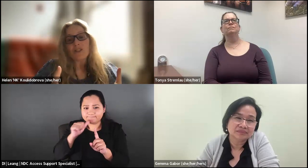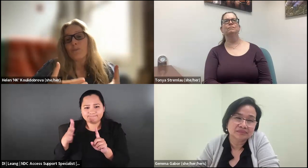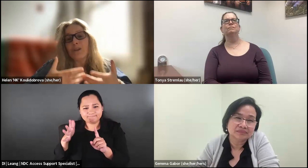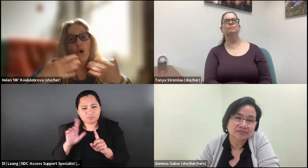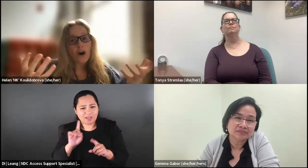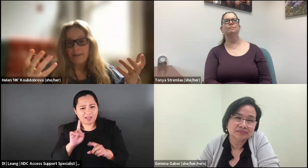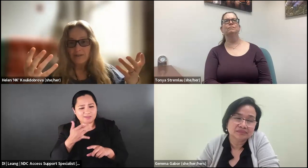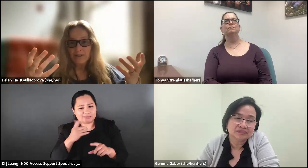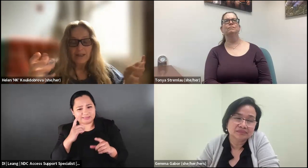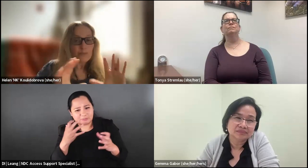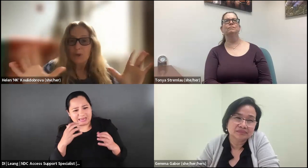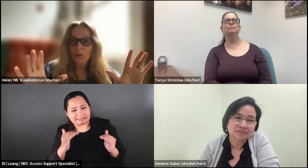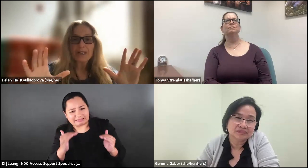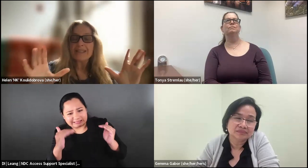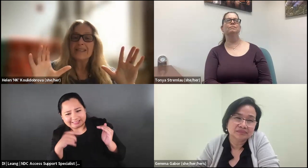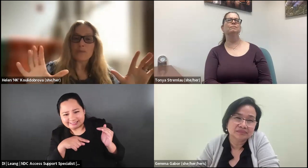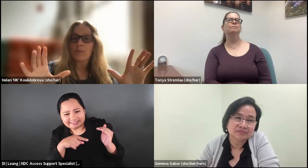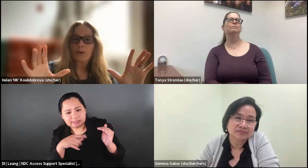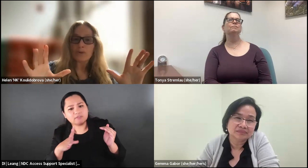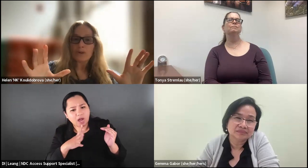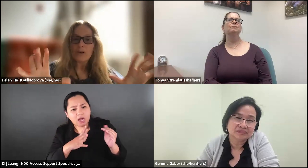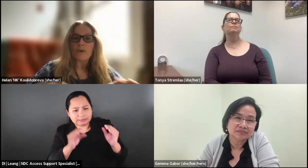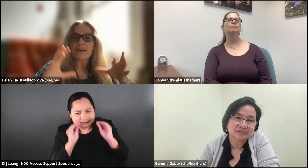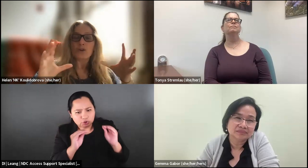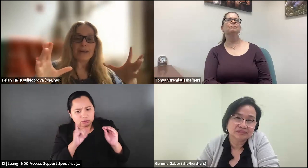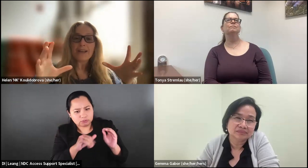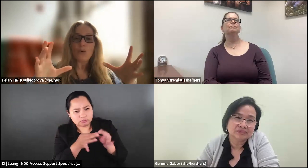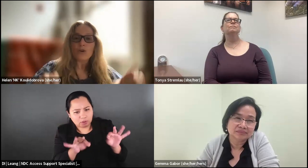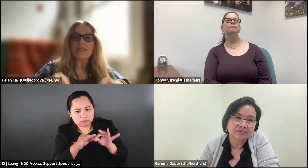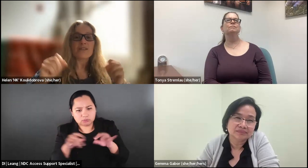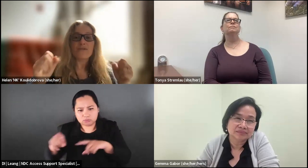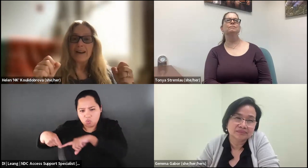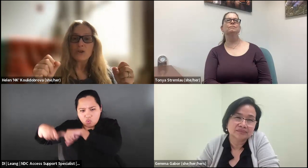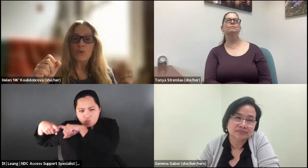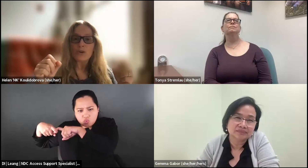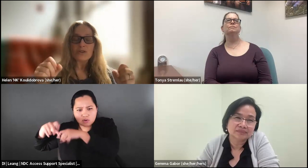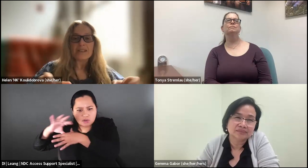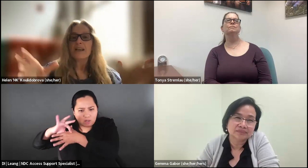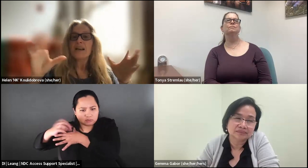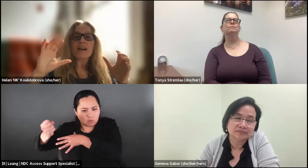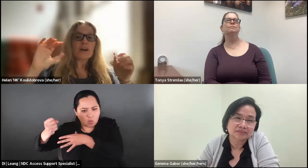has to be taught, pure and simple. Create courses. Find courses.